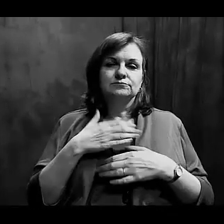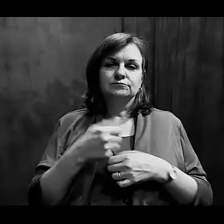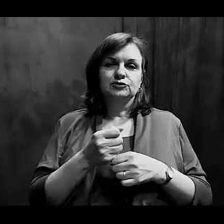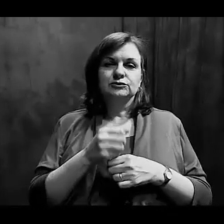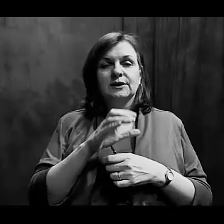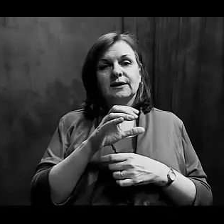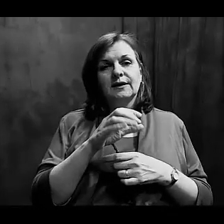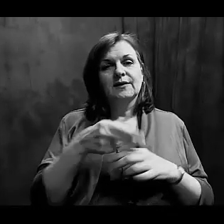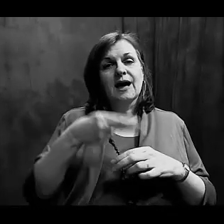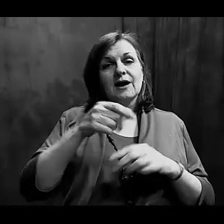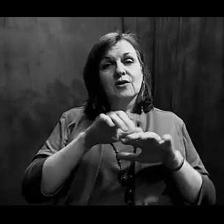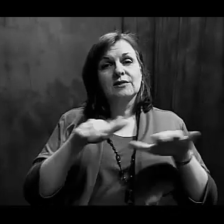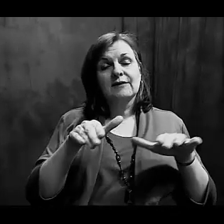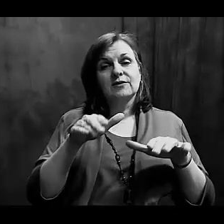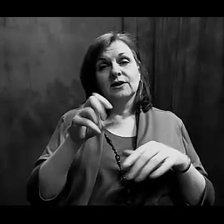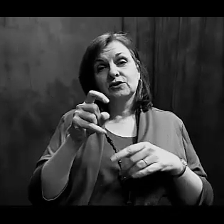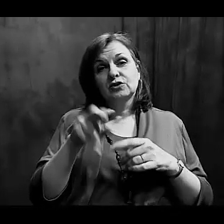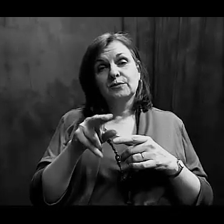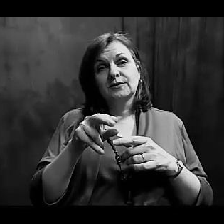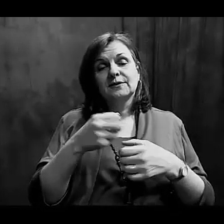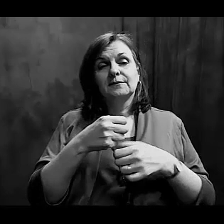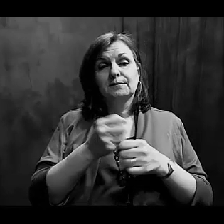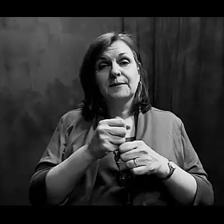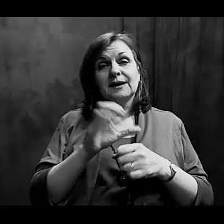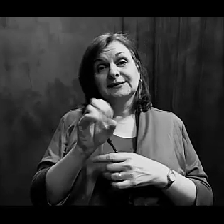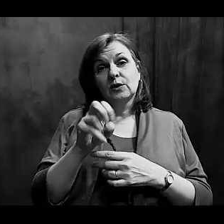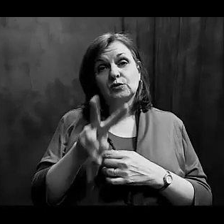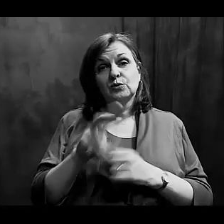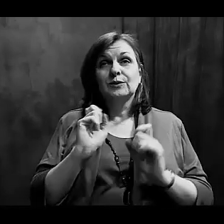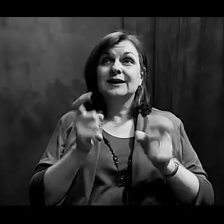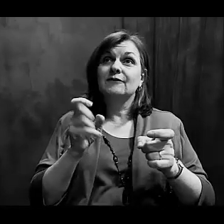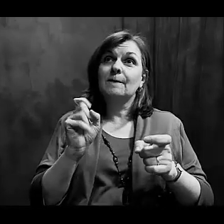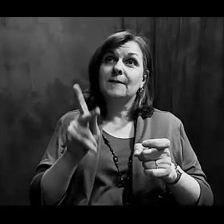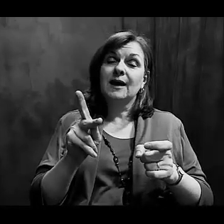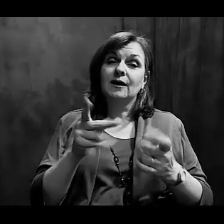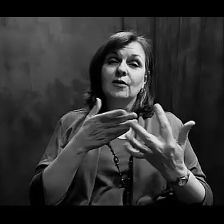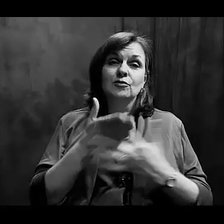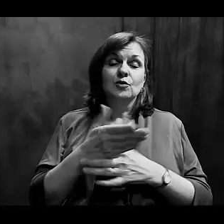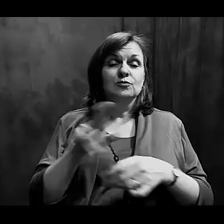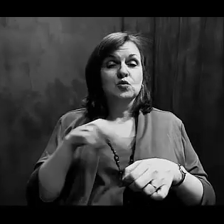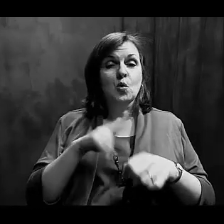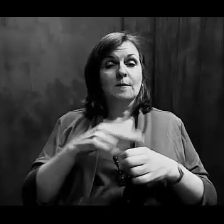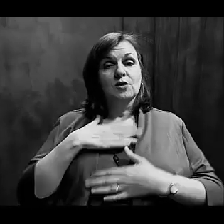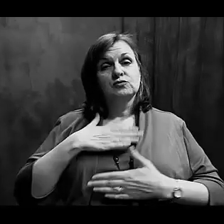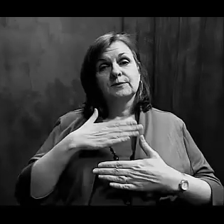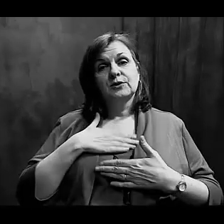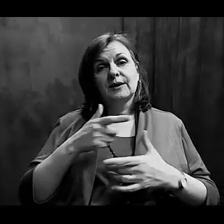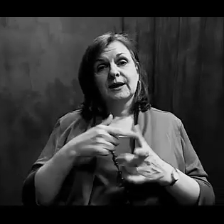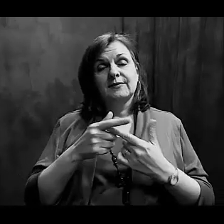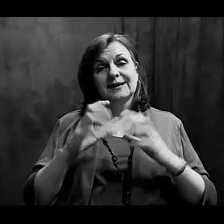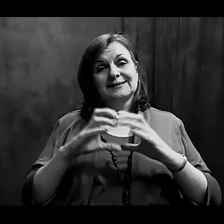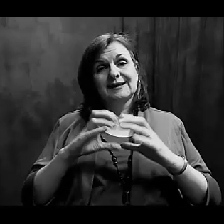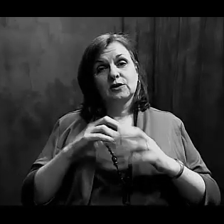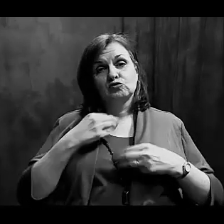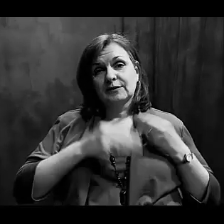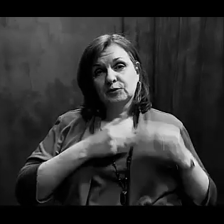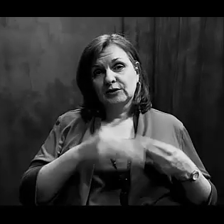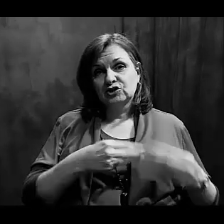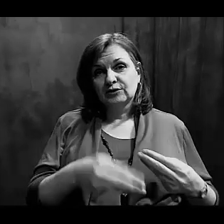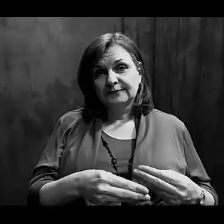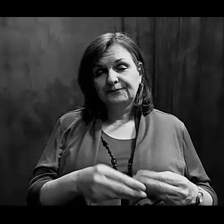consumers and then those consumers return CO2 to the atmosphere through normal respiration and cellular respiration